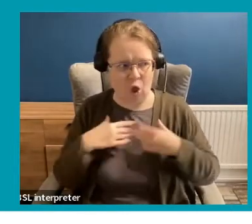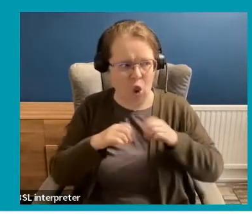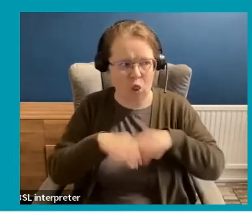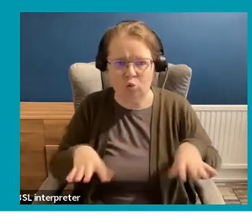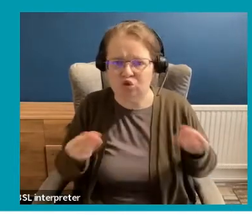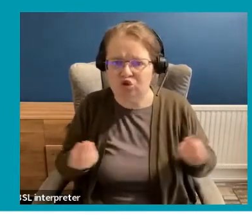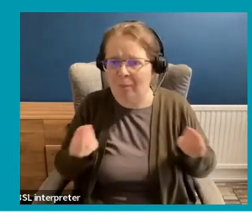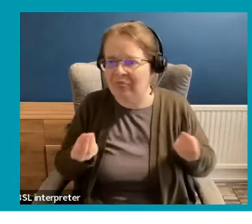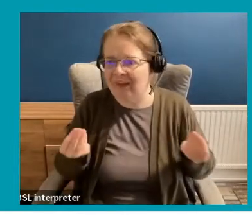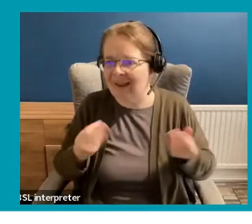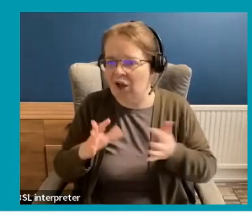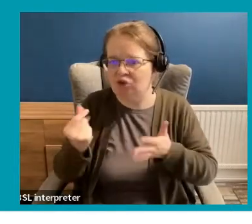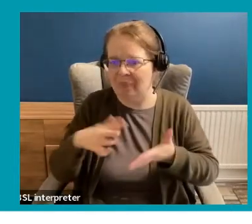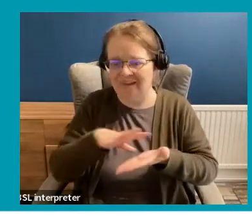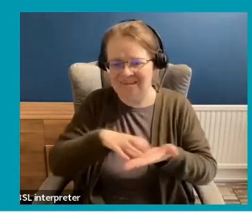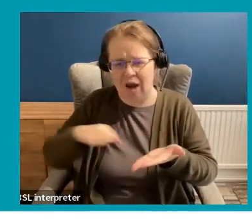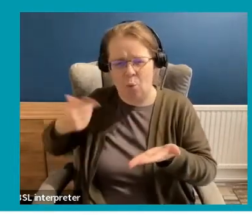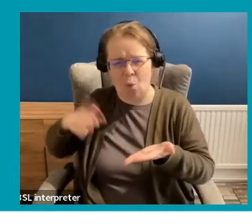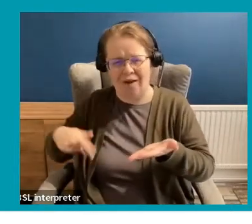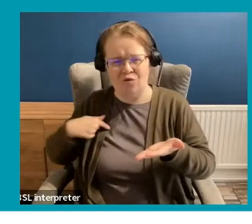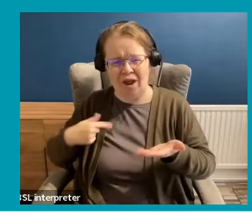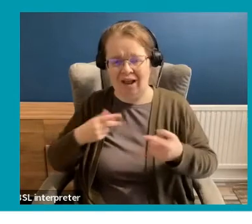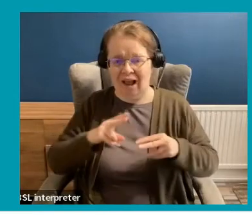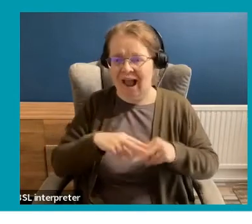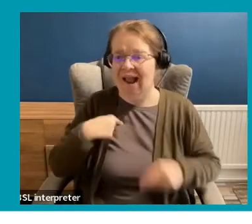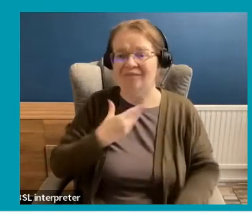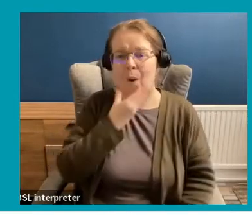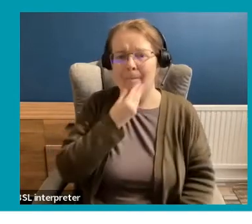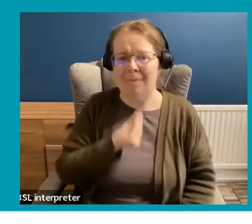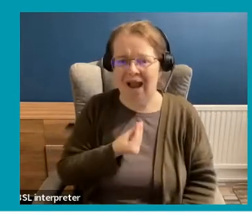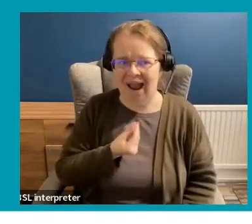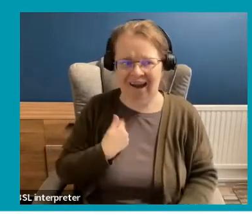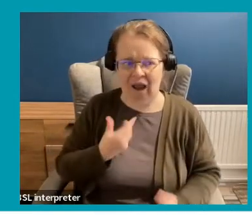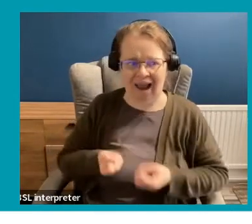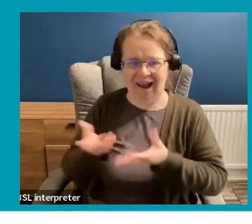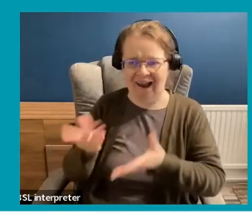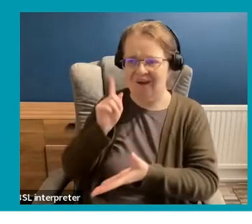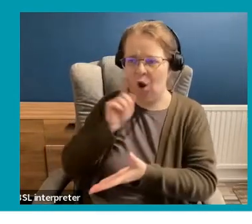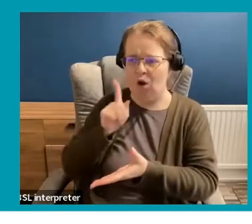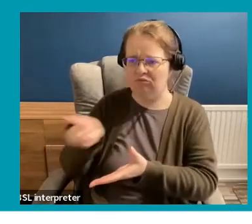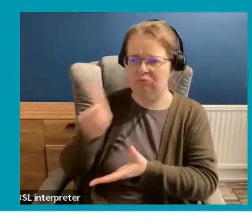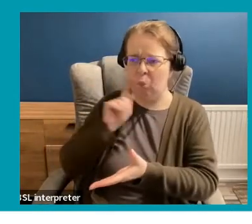taken away from me like if your man ever giving opportunities to men women does that mean I'm losing out?